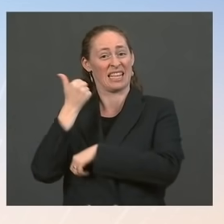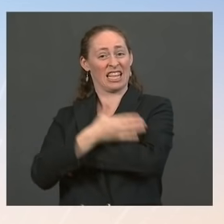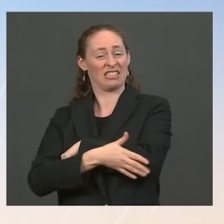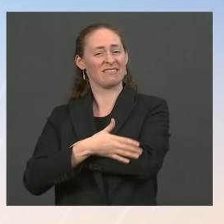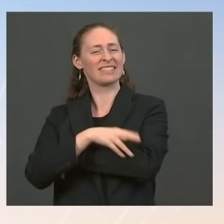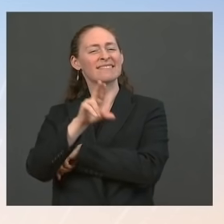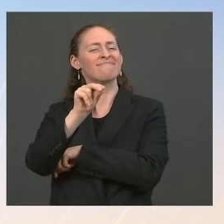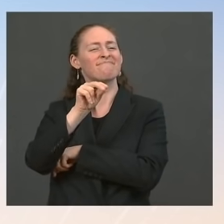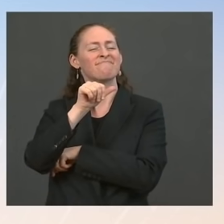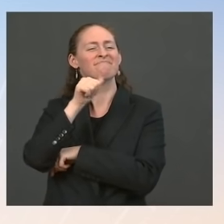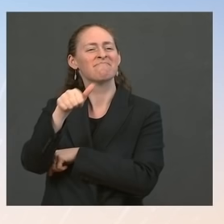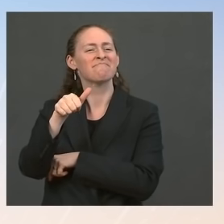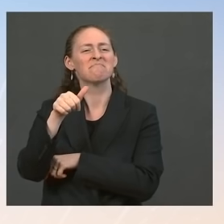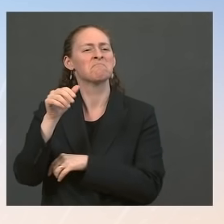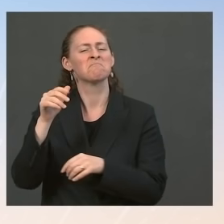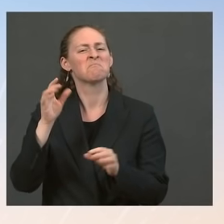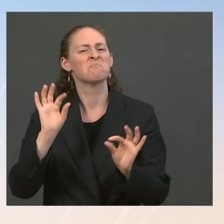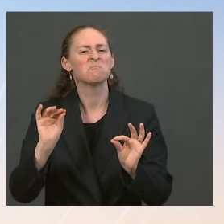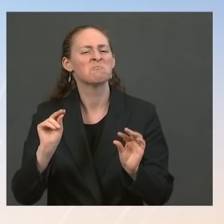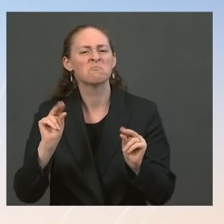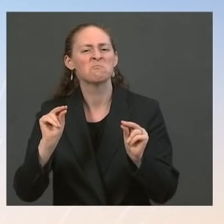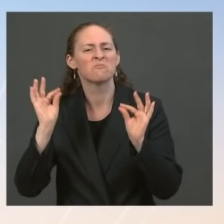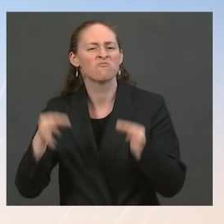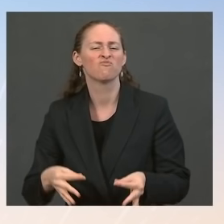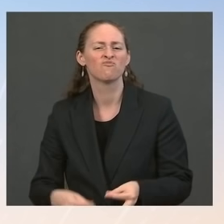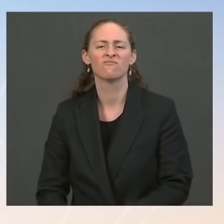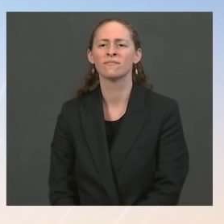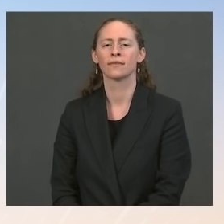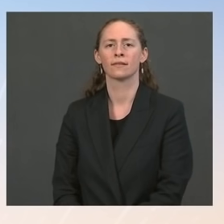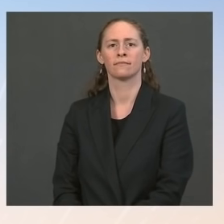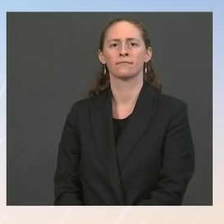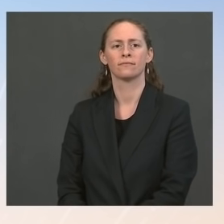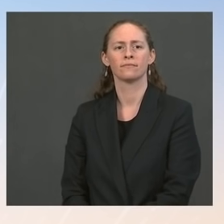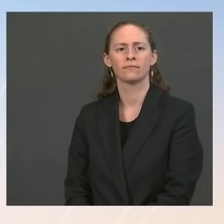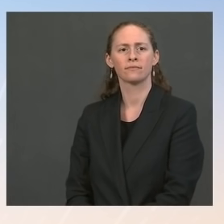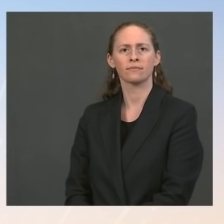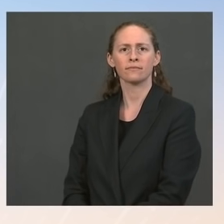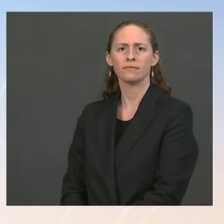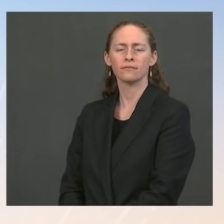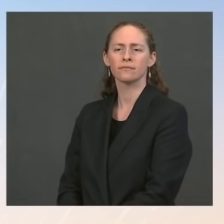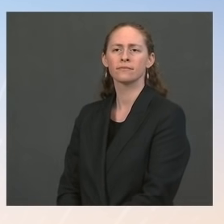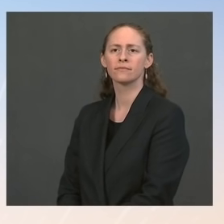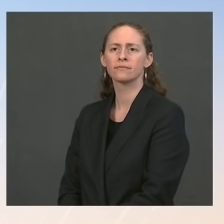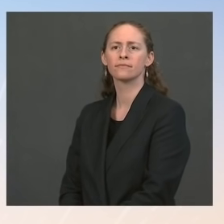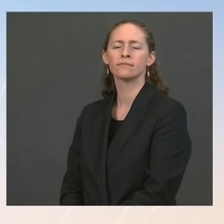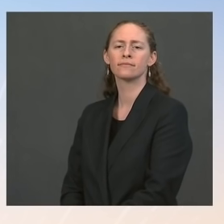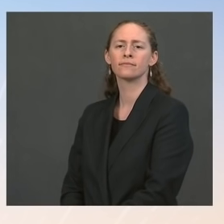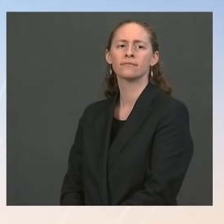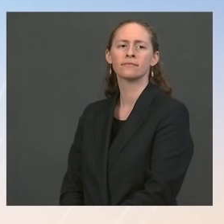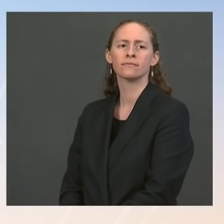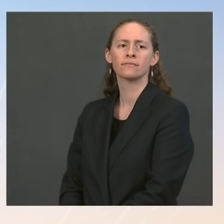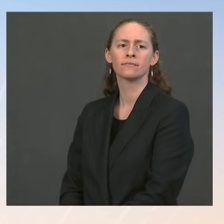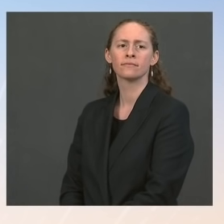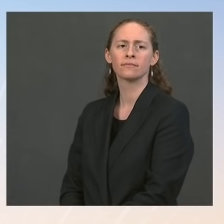The Press: I'm sure some of my colleagues will have a couple of follow-ups on that. I just want to get to a couple of different topics. Ms. Psaki: Sure. The Press: On the reconciliation negotiations,